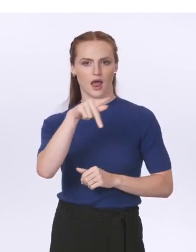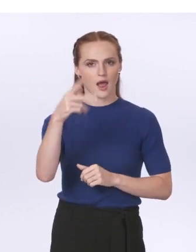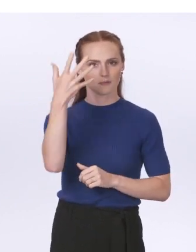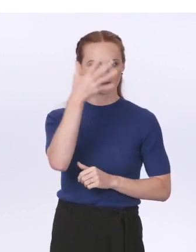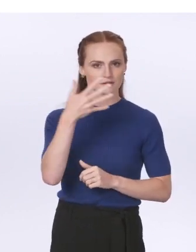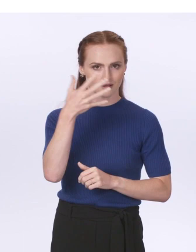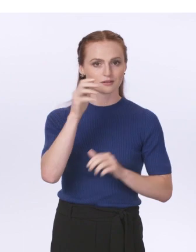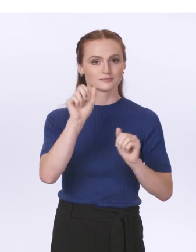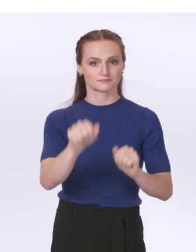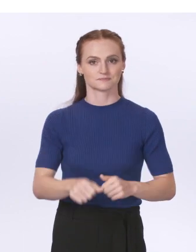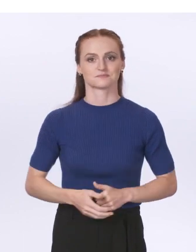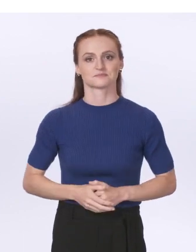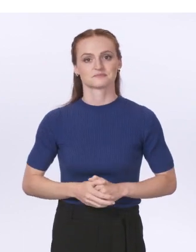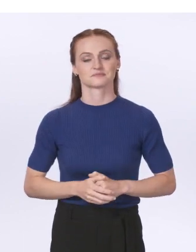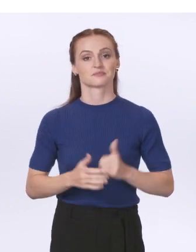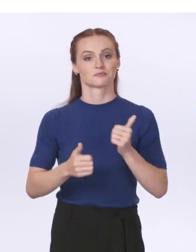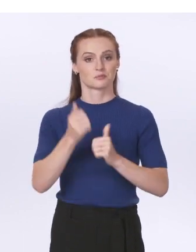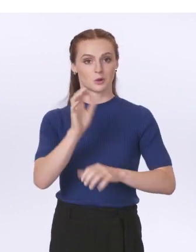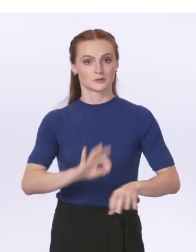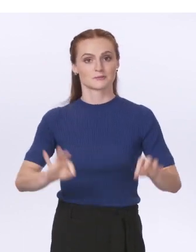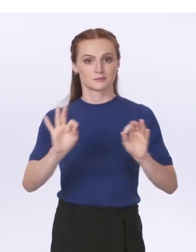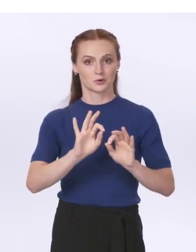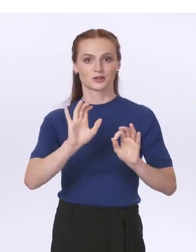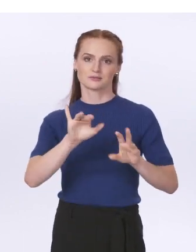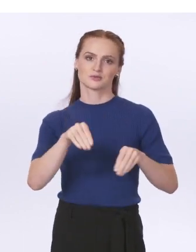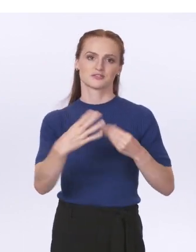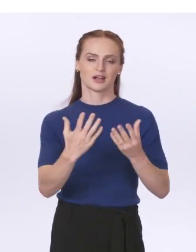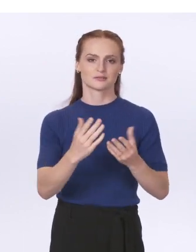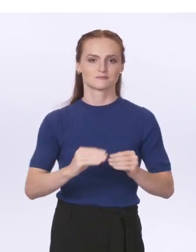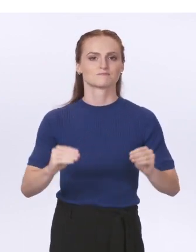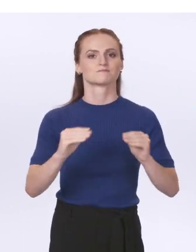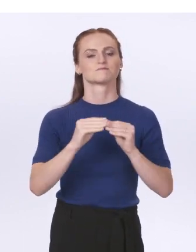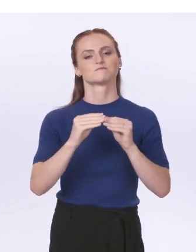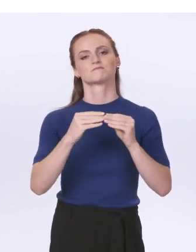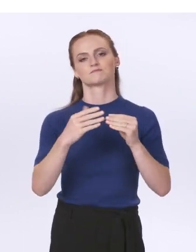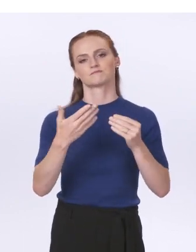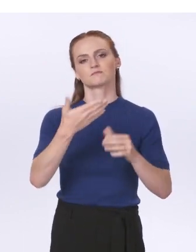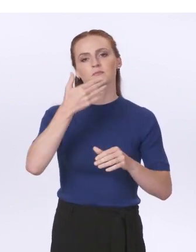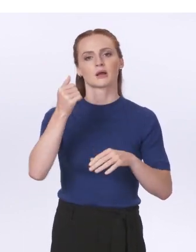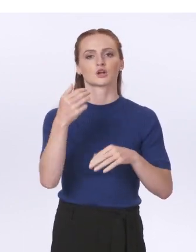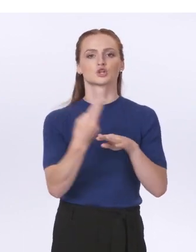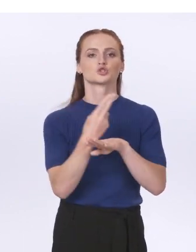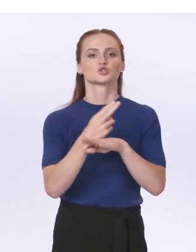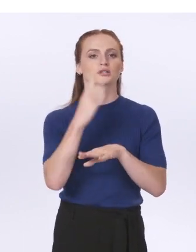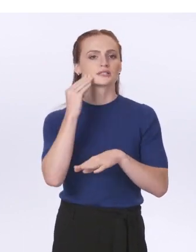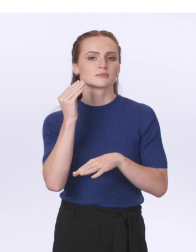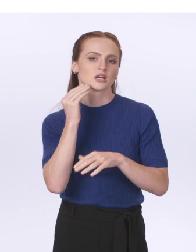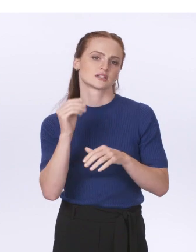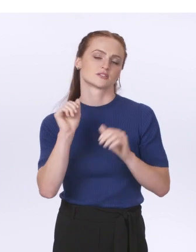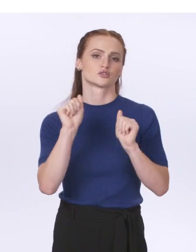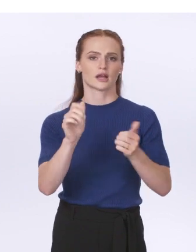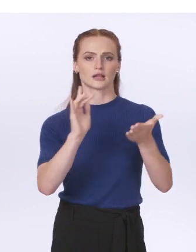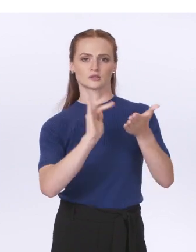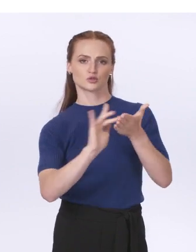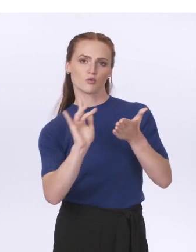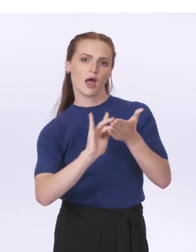And most importantly, it provides a much better user experience with features like swipes, typeahead and dictation.